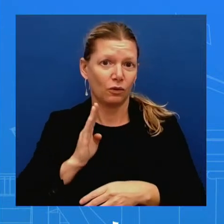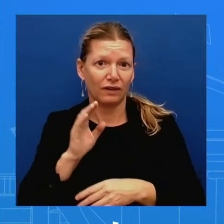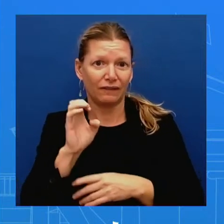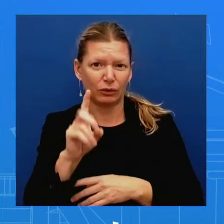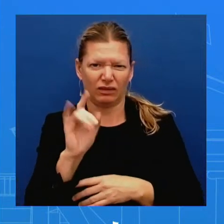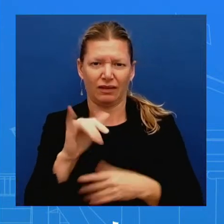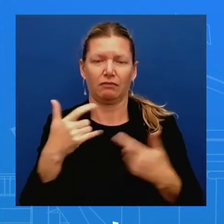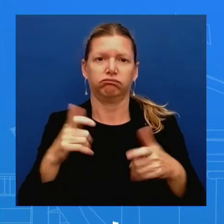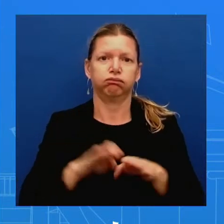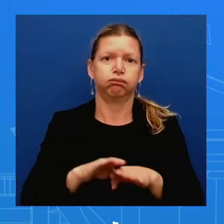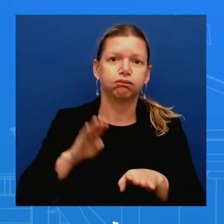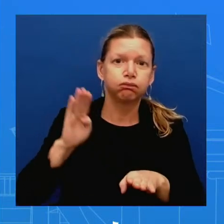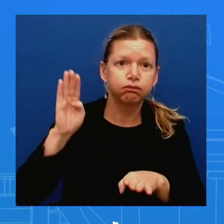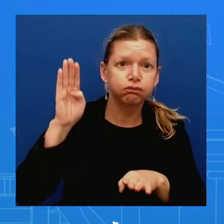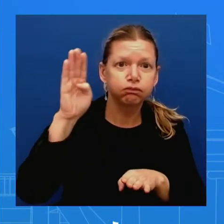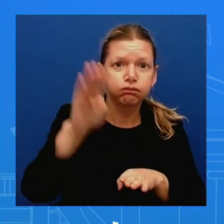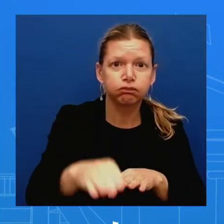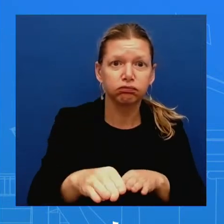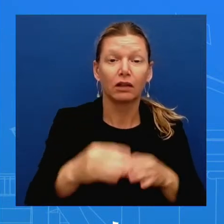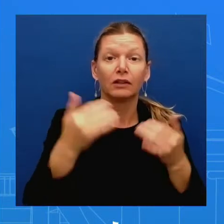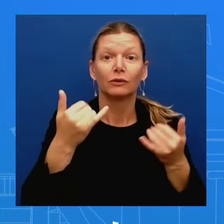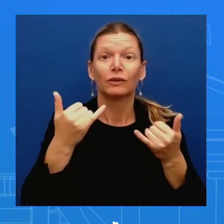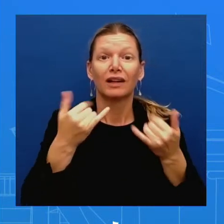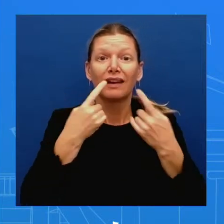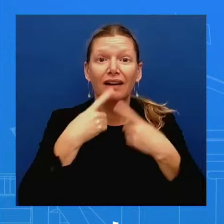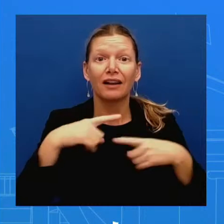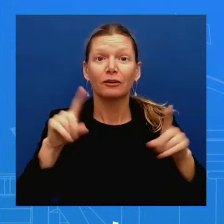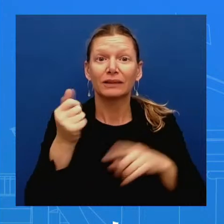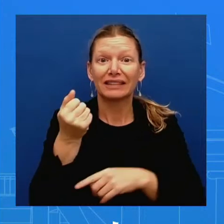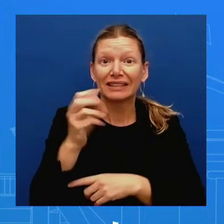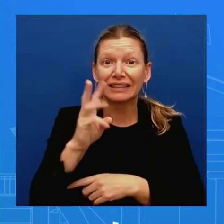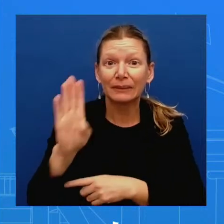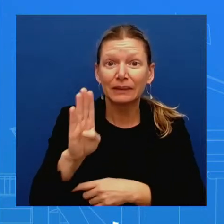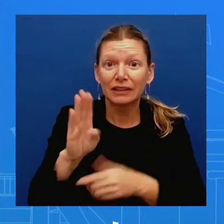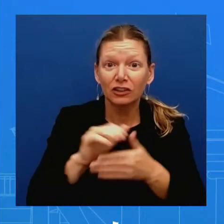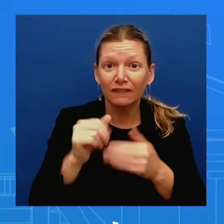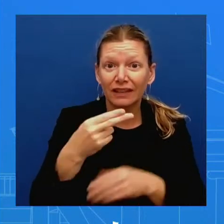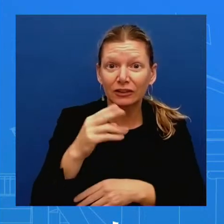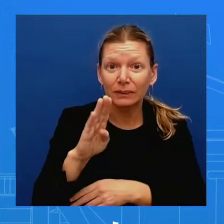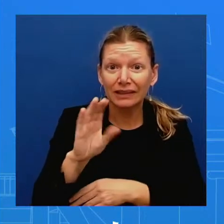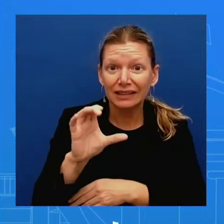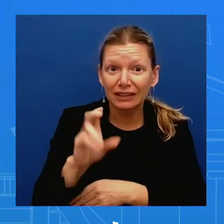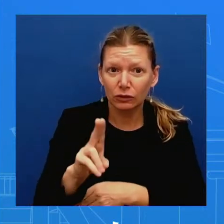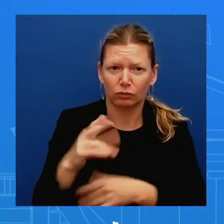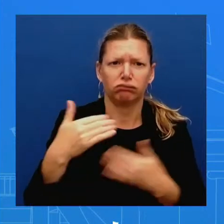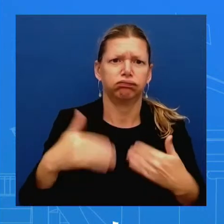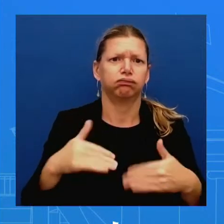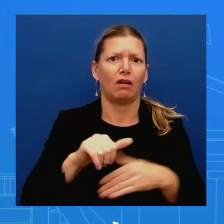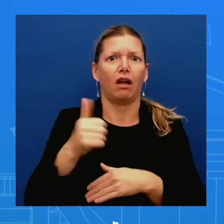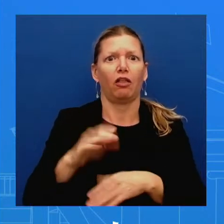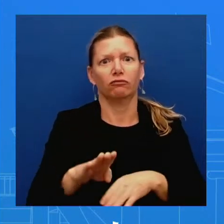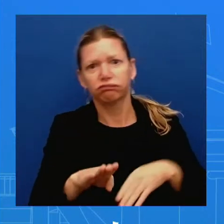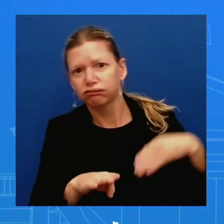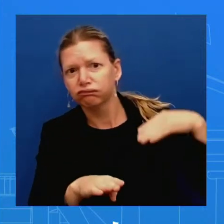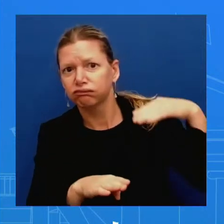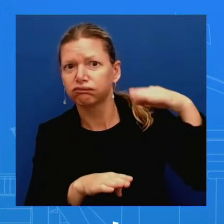are -- that's the hard work. That's the hard work that -- that this President has decided that he's going to lean into every single day.